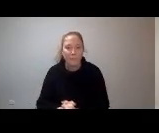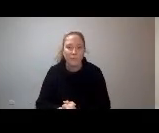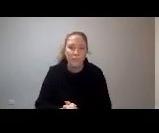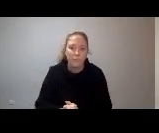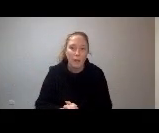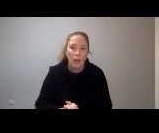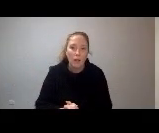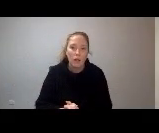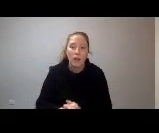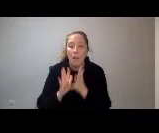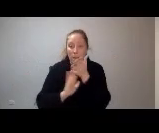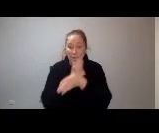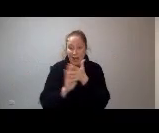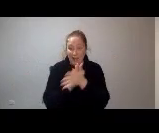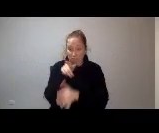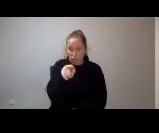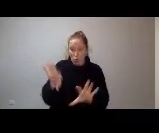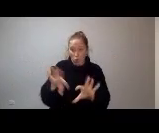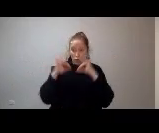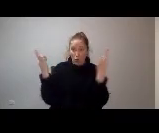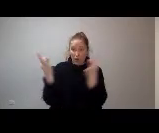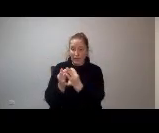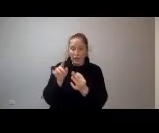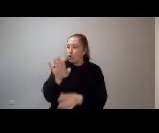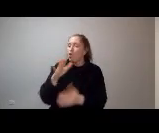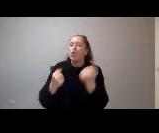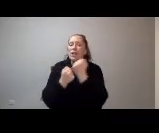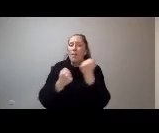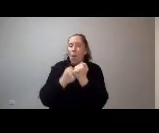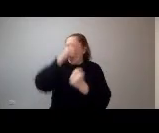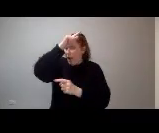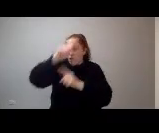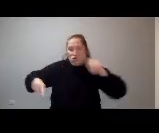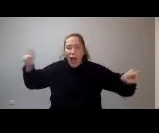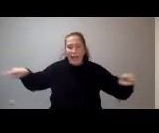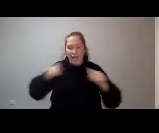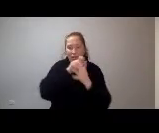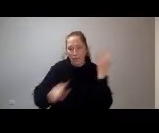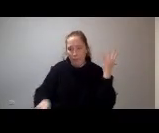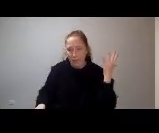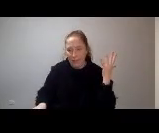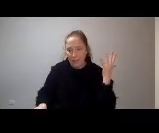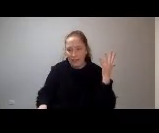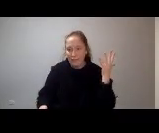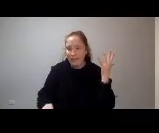Therefore, if you are an organisation that's supporting a whole range of people with disabilities, your practice framework